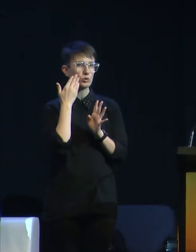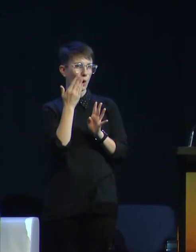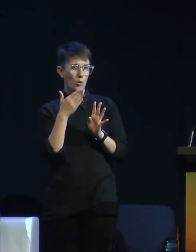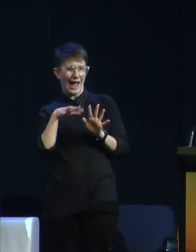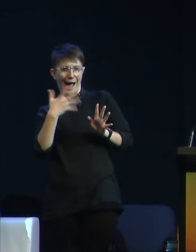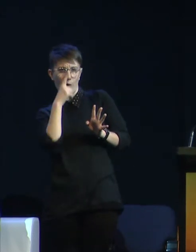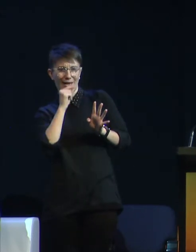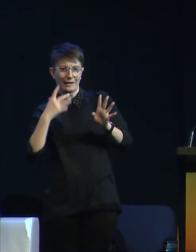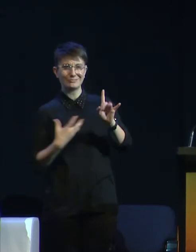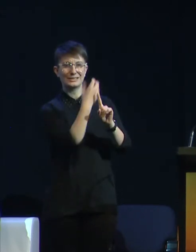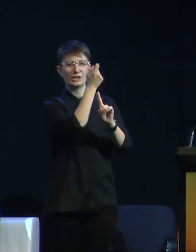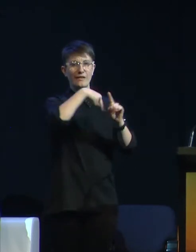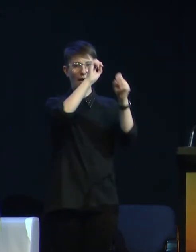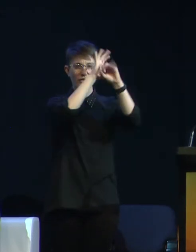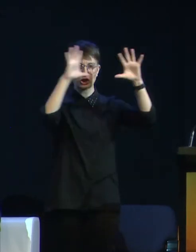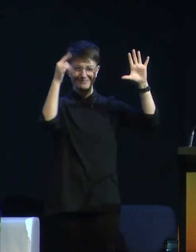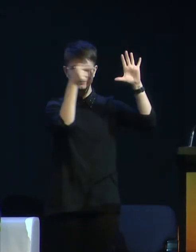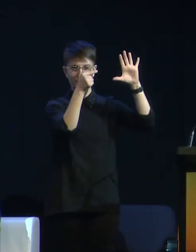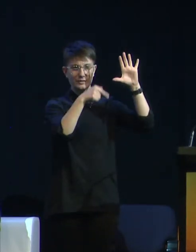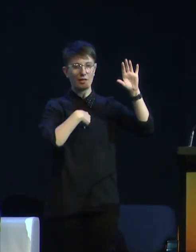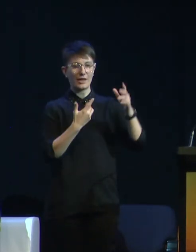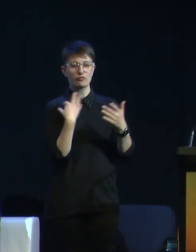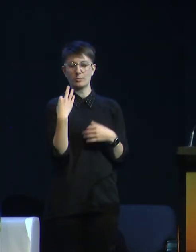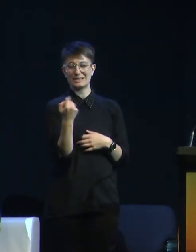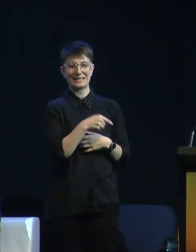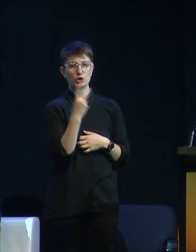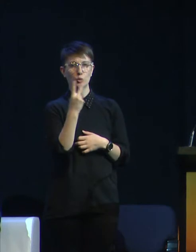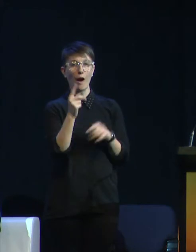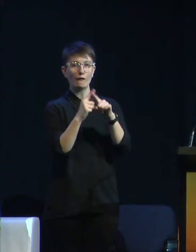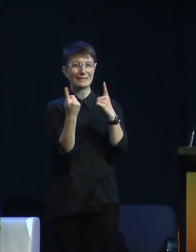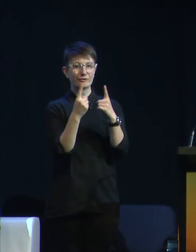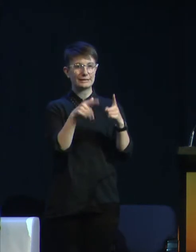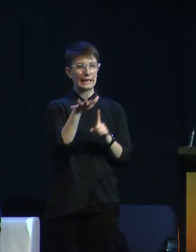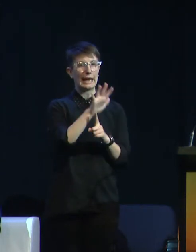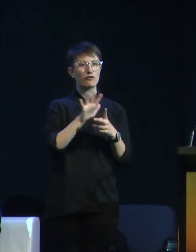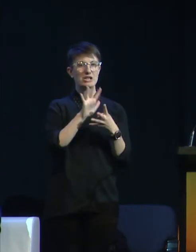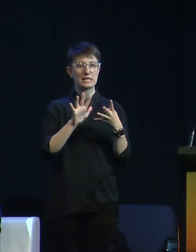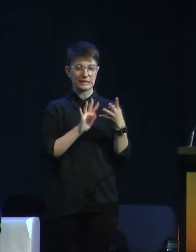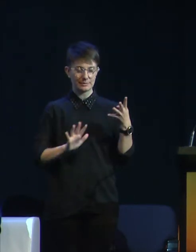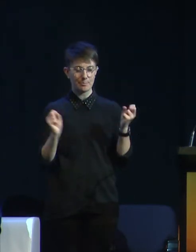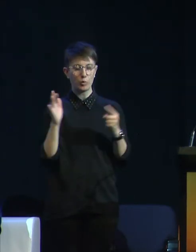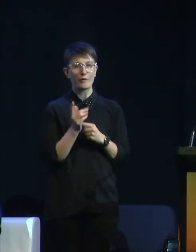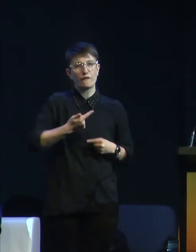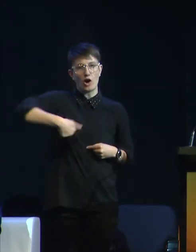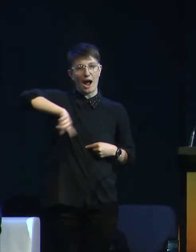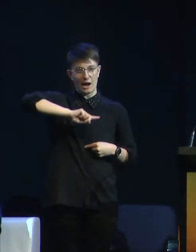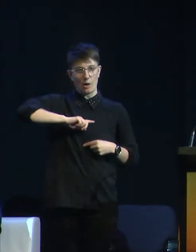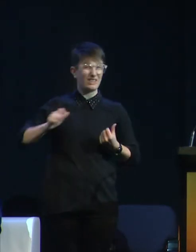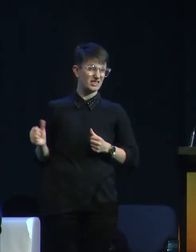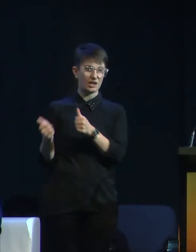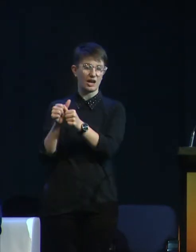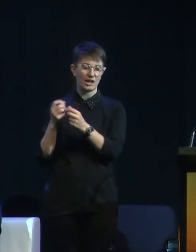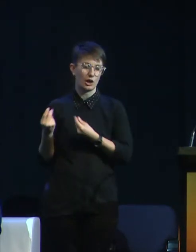12 topics that we think or areas that are important for Taranaki’s economy.